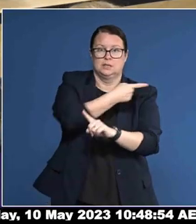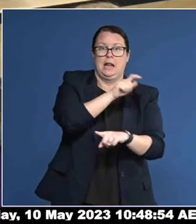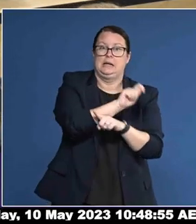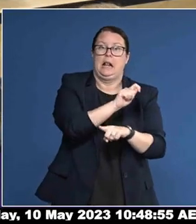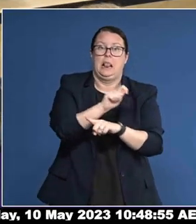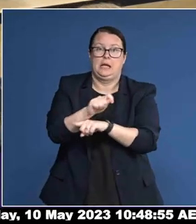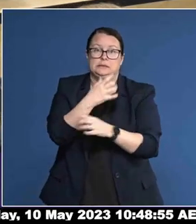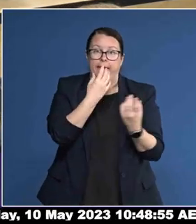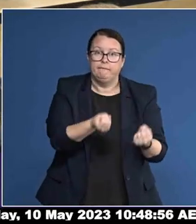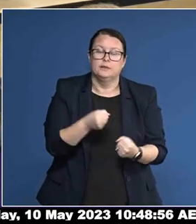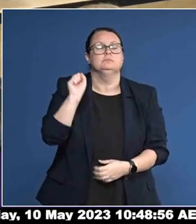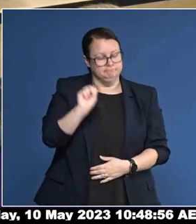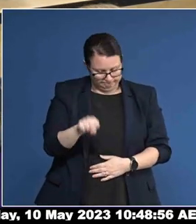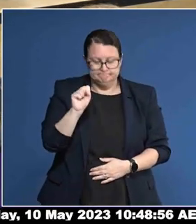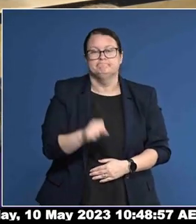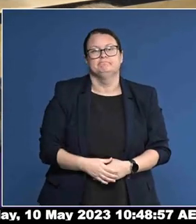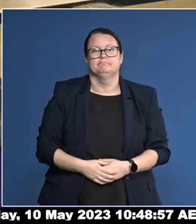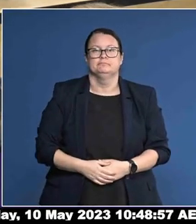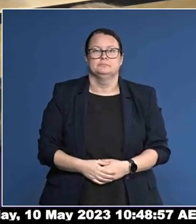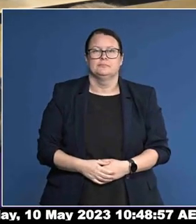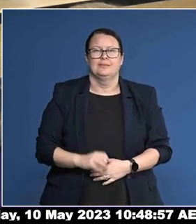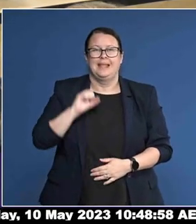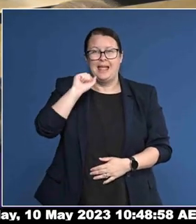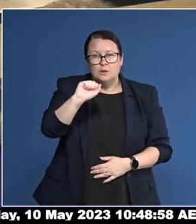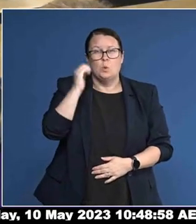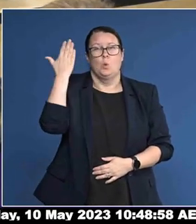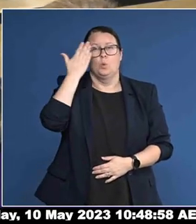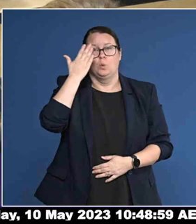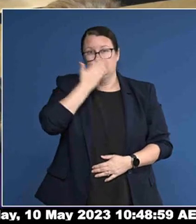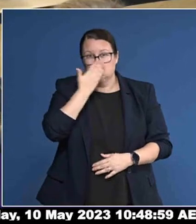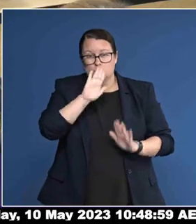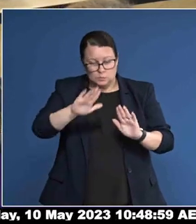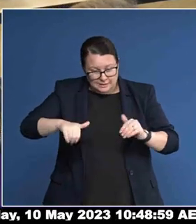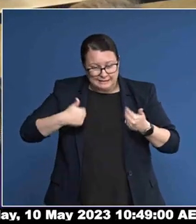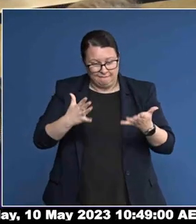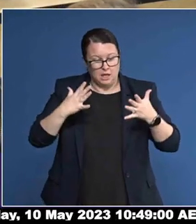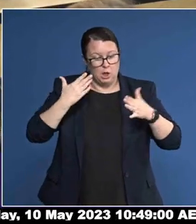And the fact that the school having to provide clothing every day and